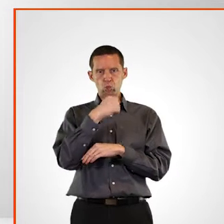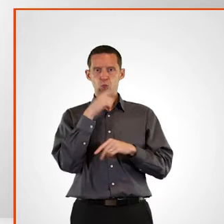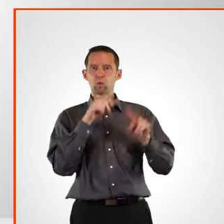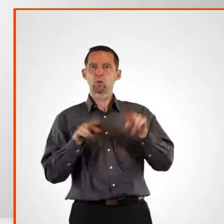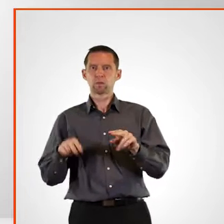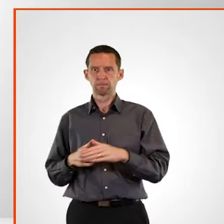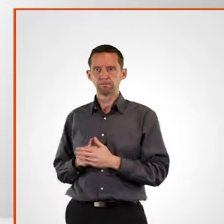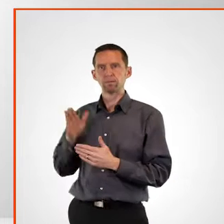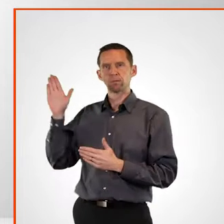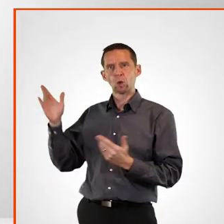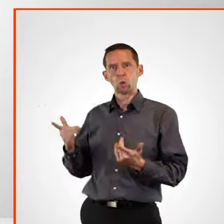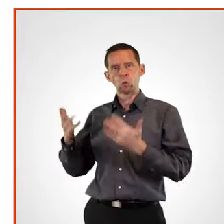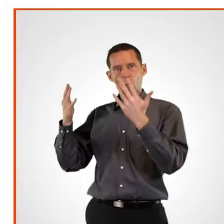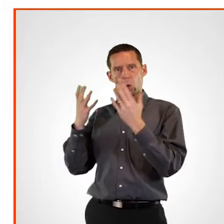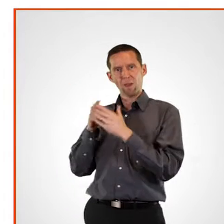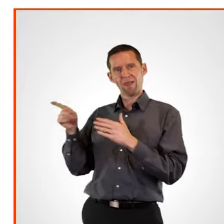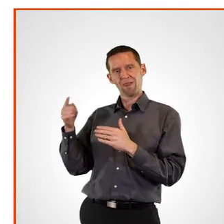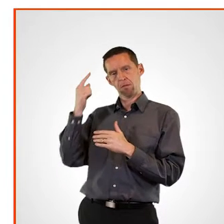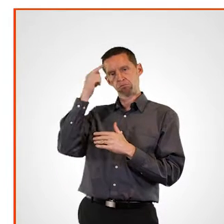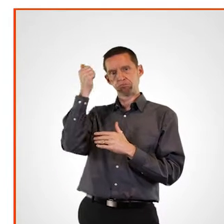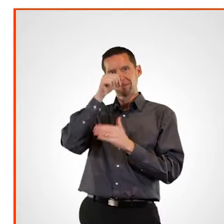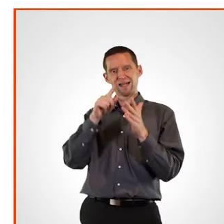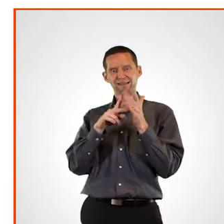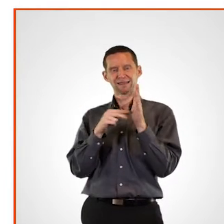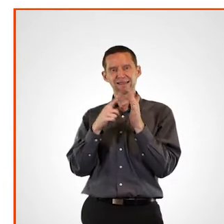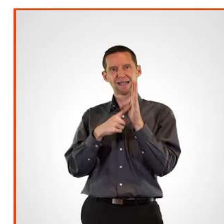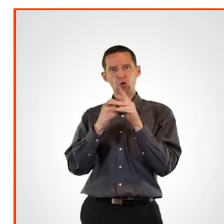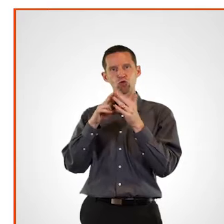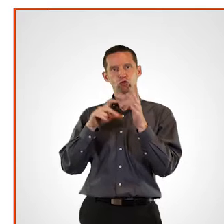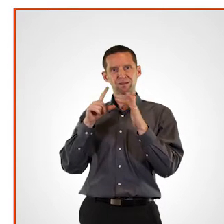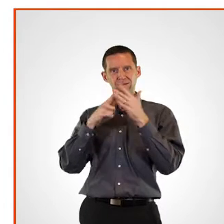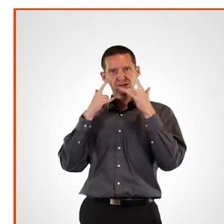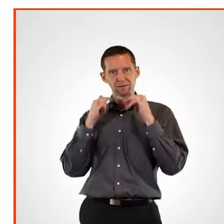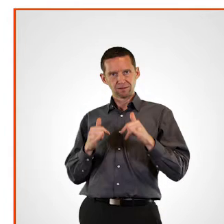So here's the scores from the intelligence tests. And I see this as less of an outcome score